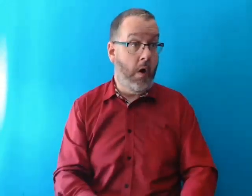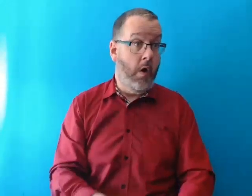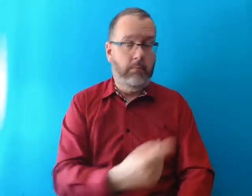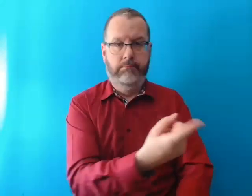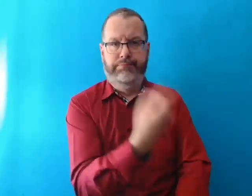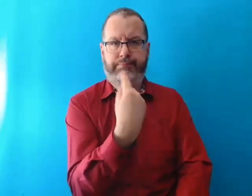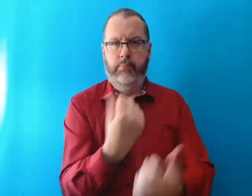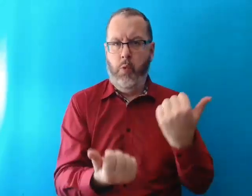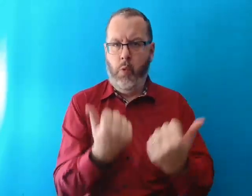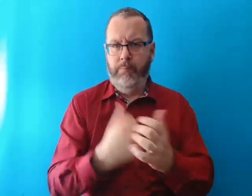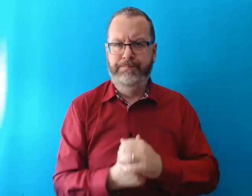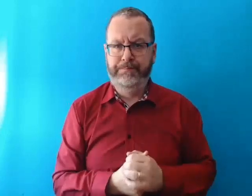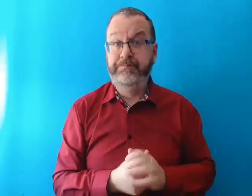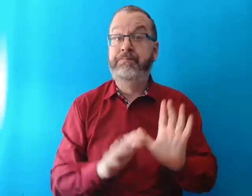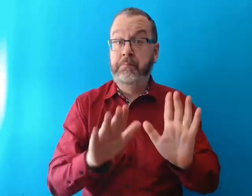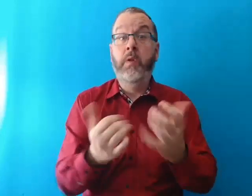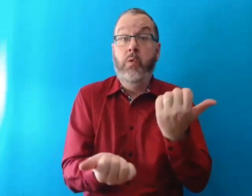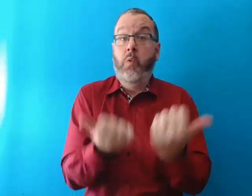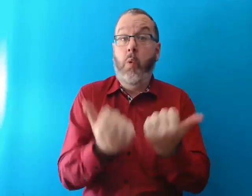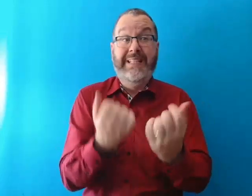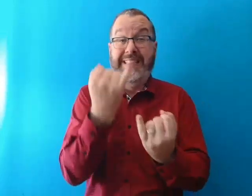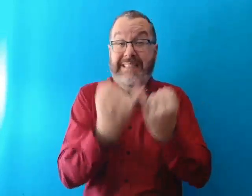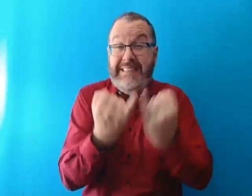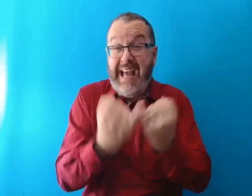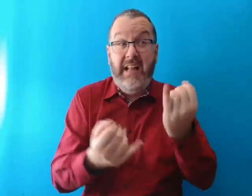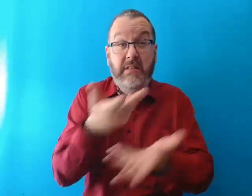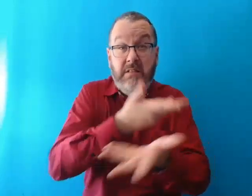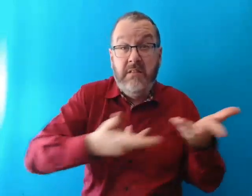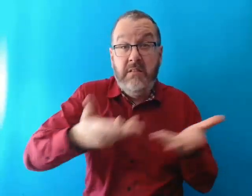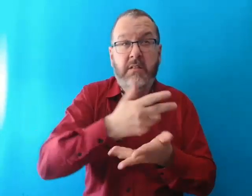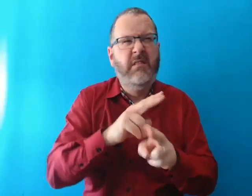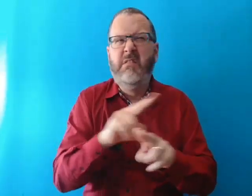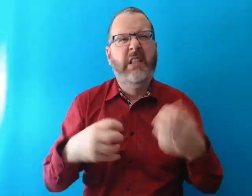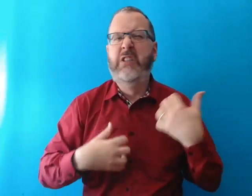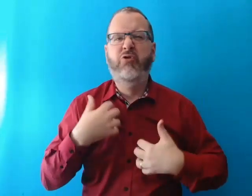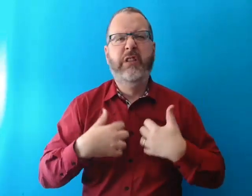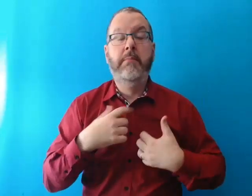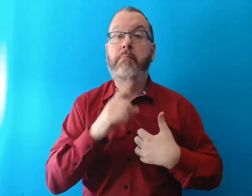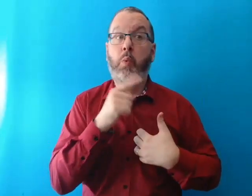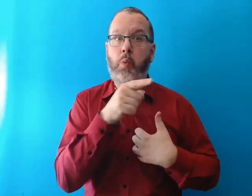The details of that case don’t really interest us here, but there’s one really interesting piece